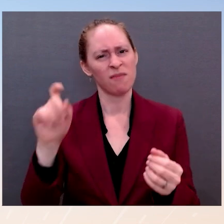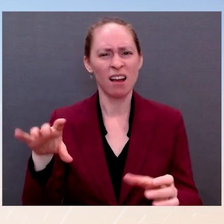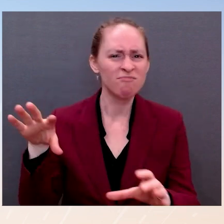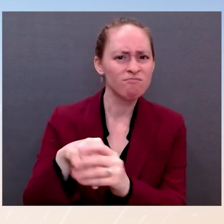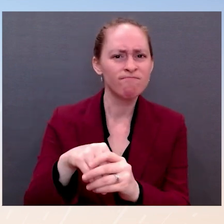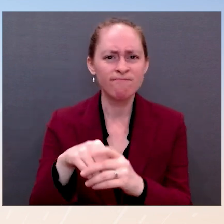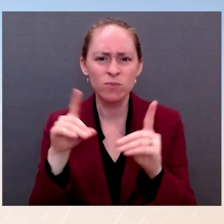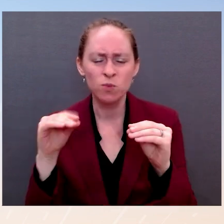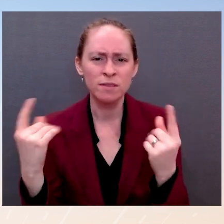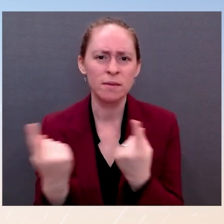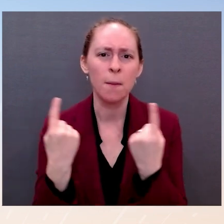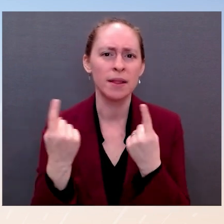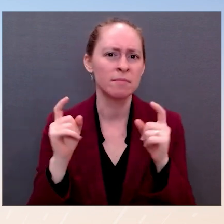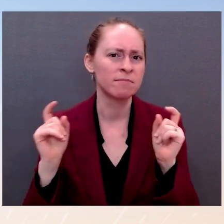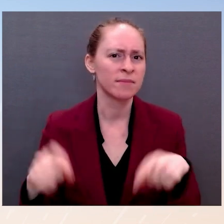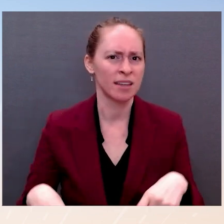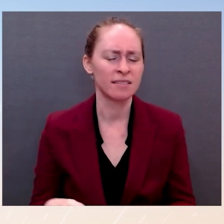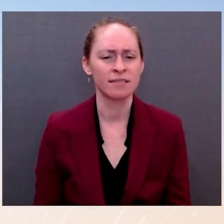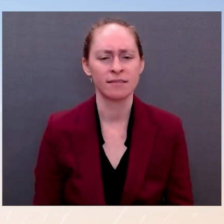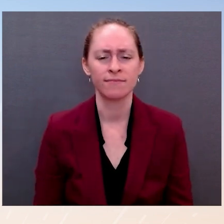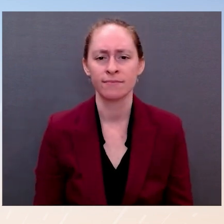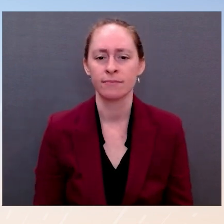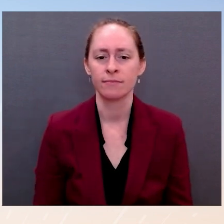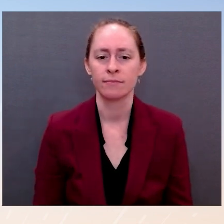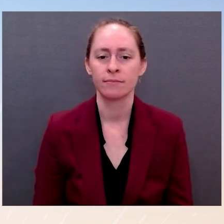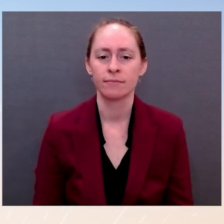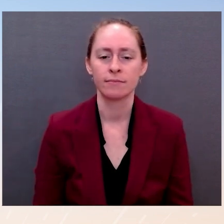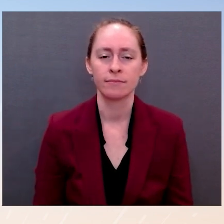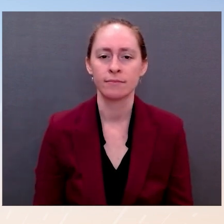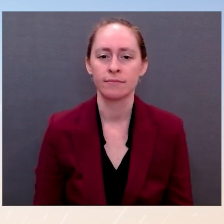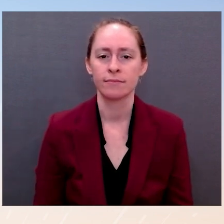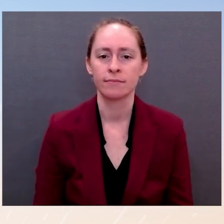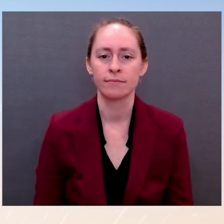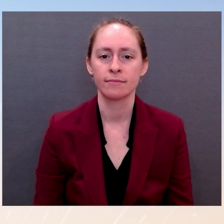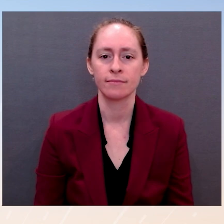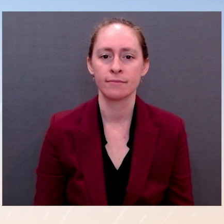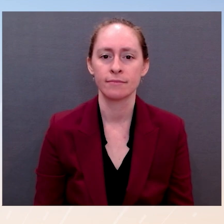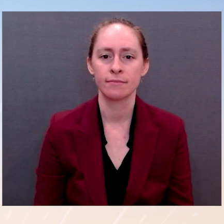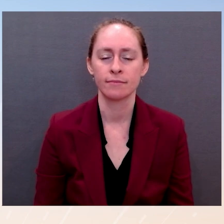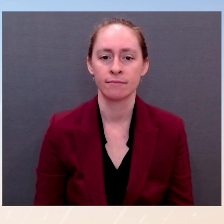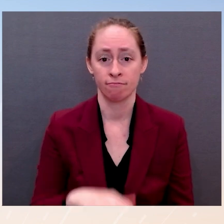And so, you know, yes, this disparity is is,